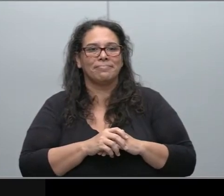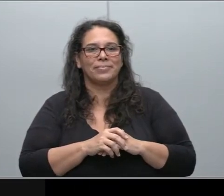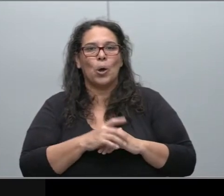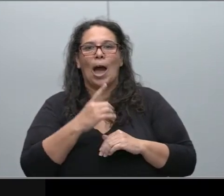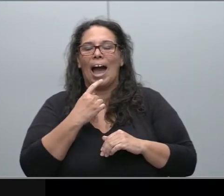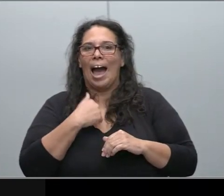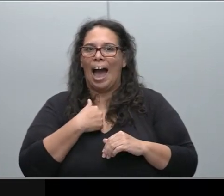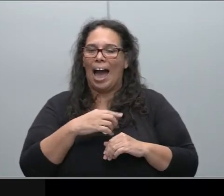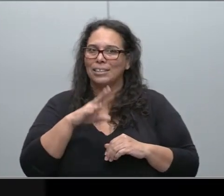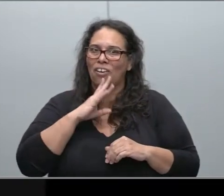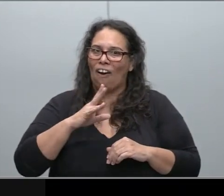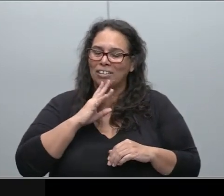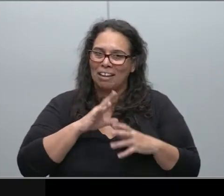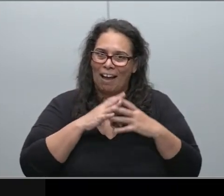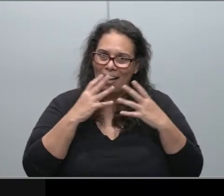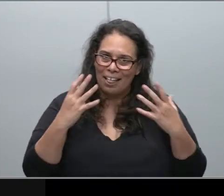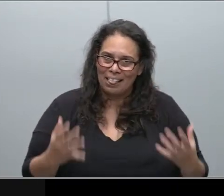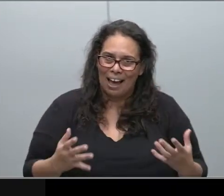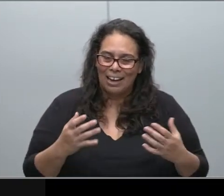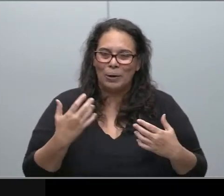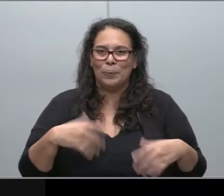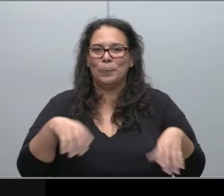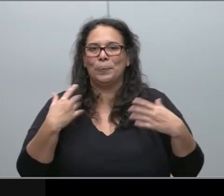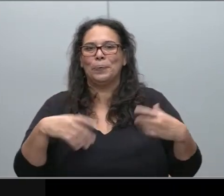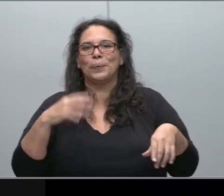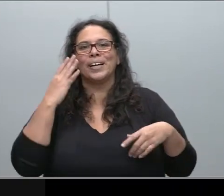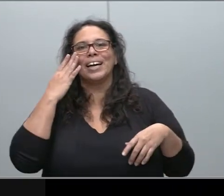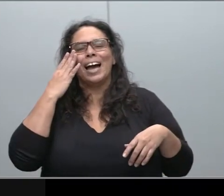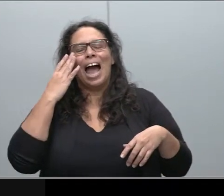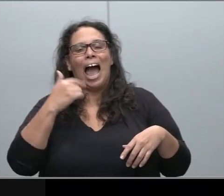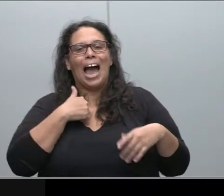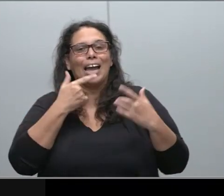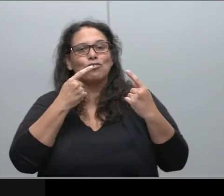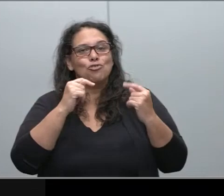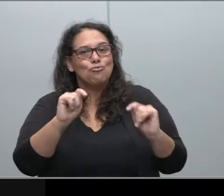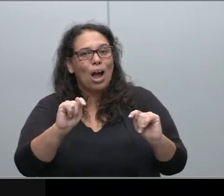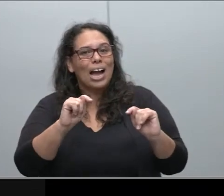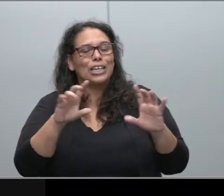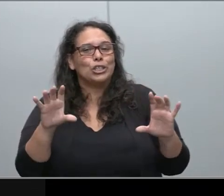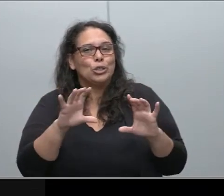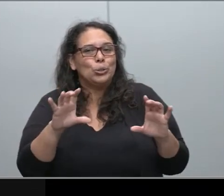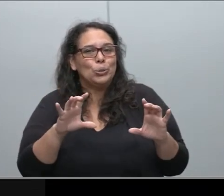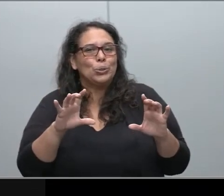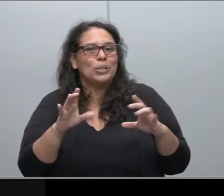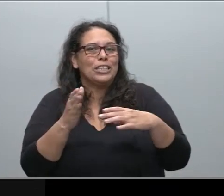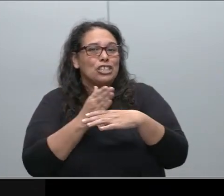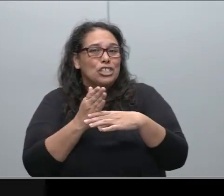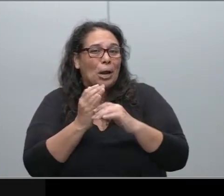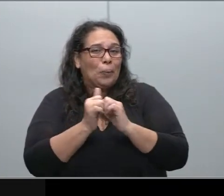There is also one where they will be advising and sharing in around curriculum.